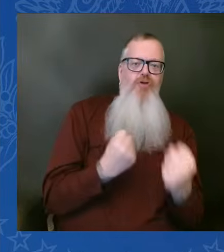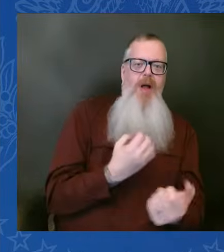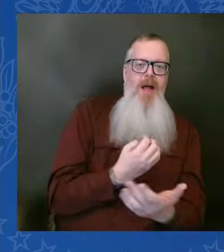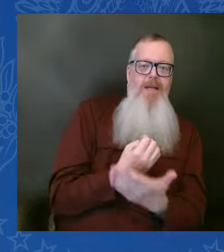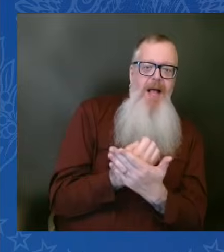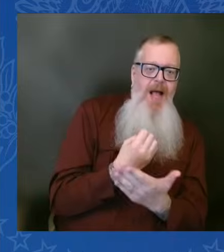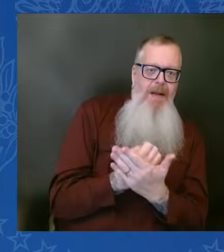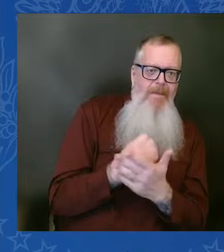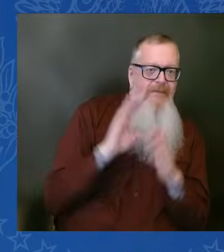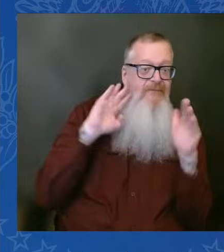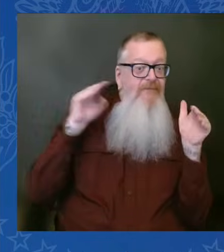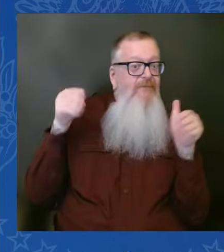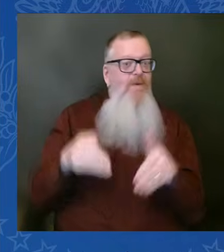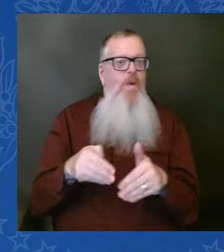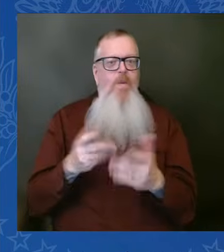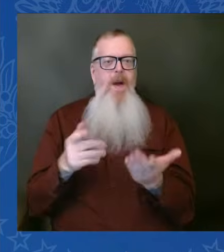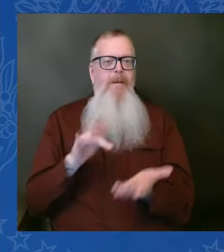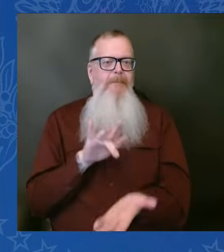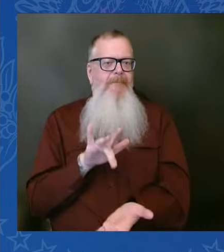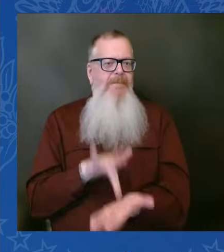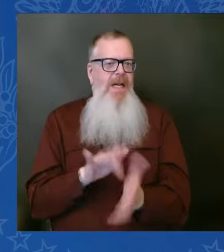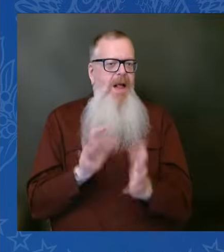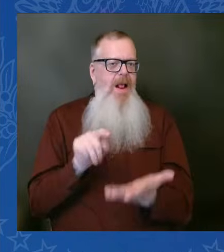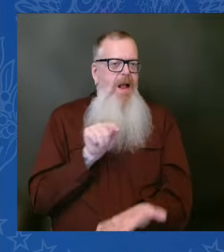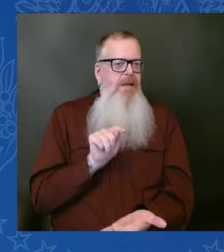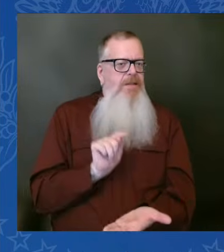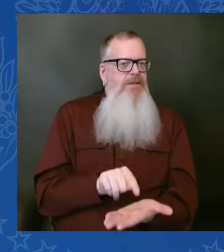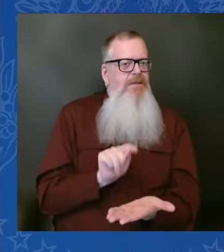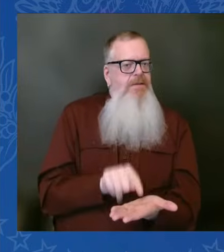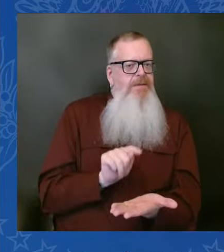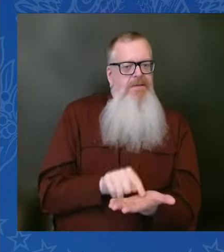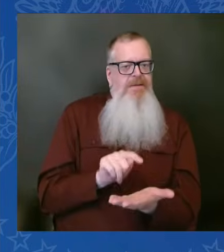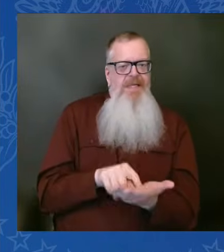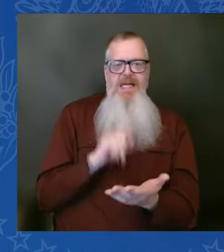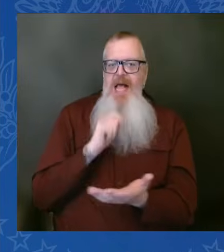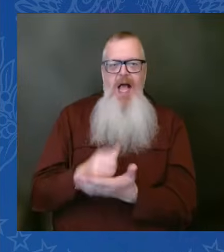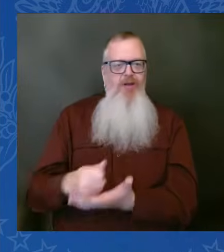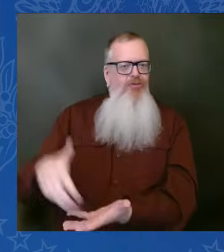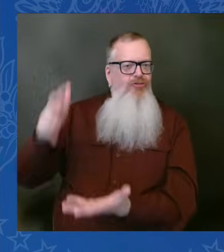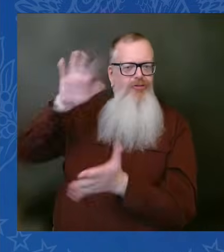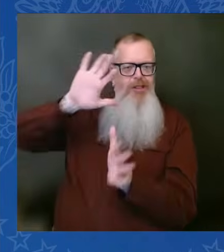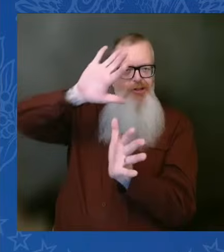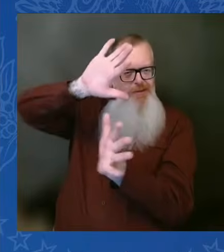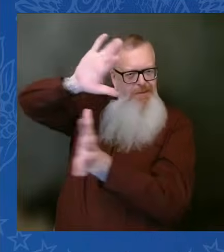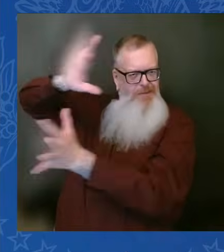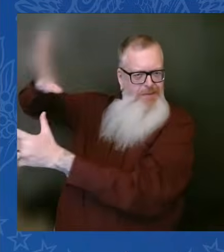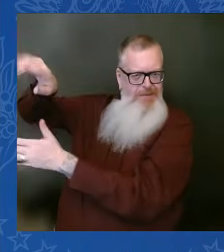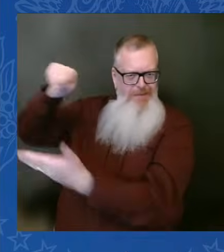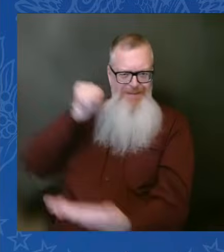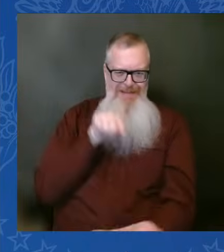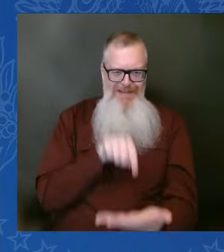not the top down. And the best way to build that in America was to invest in America, invest in American products